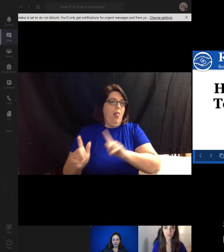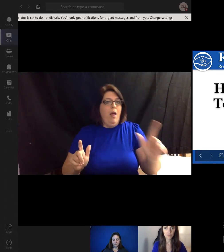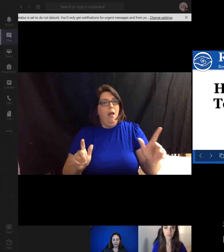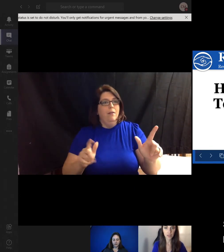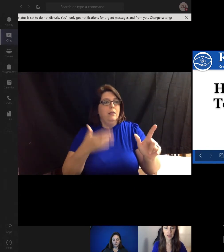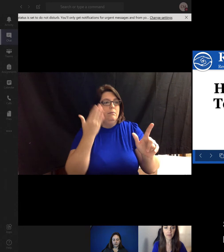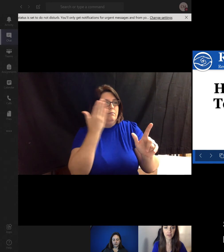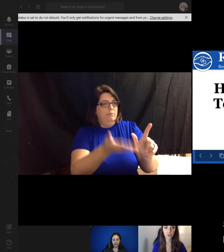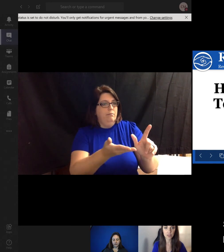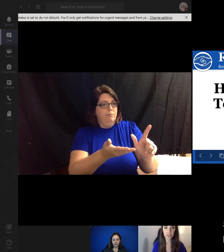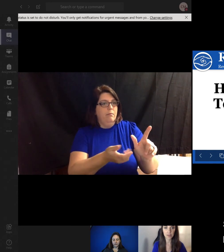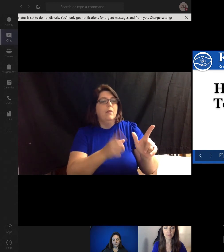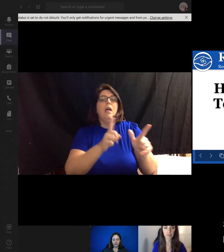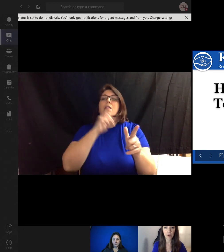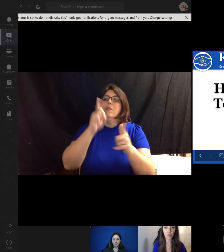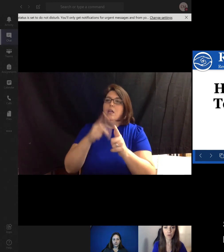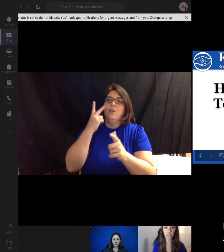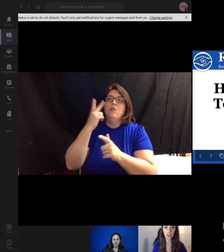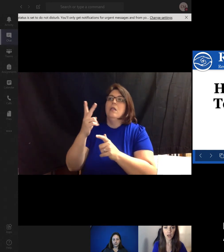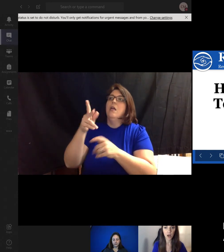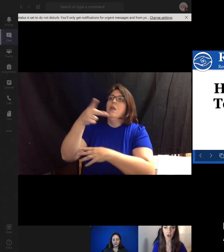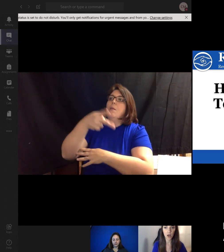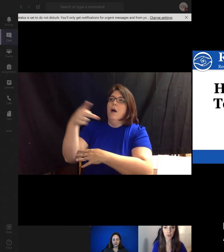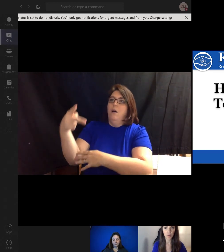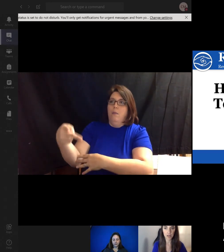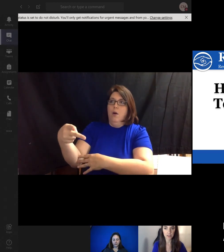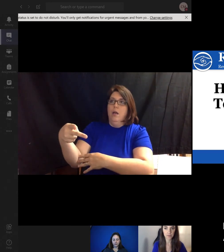And, then you'll see my PowerPoint on the right.